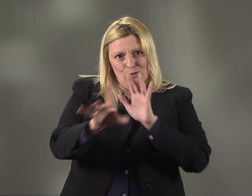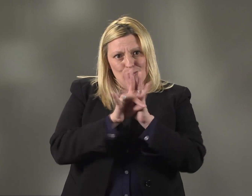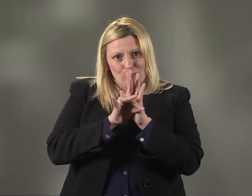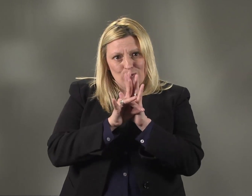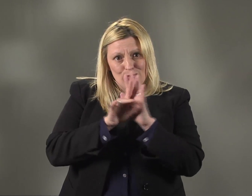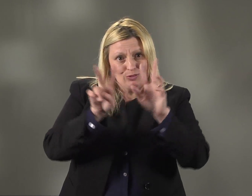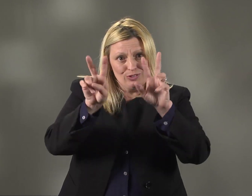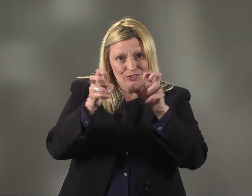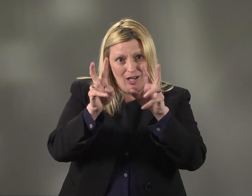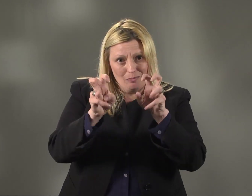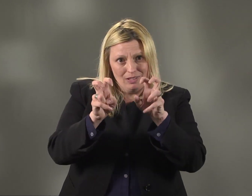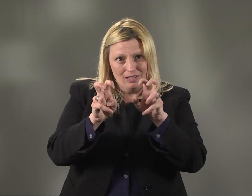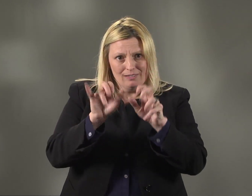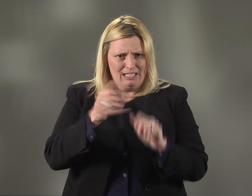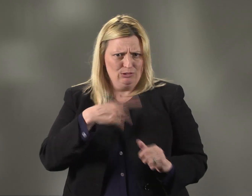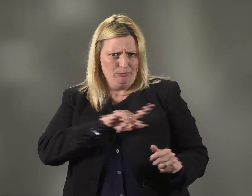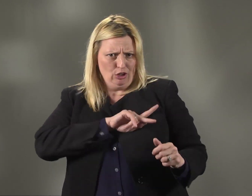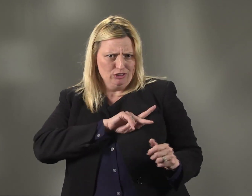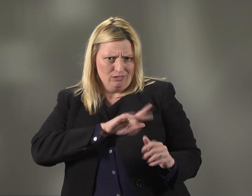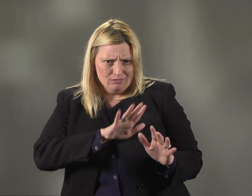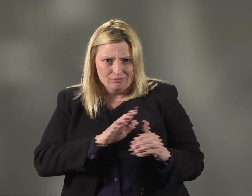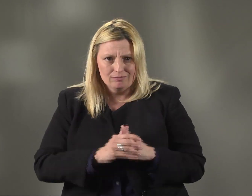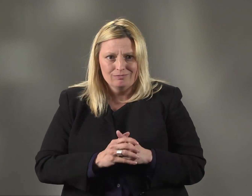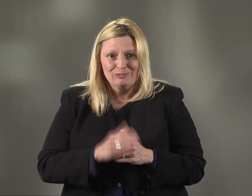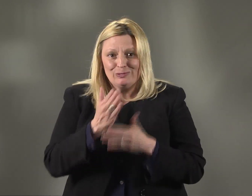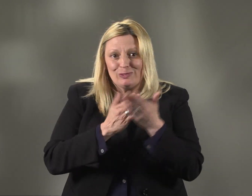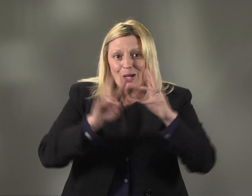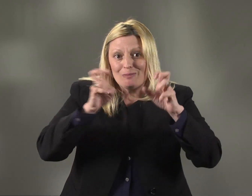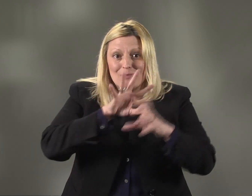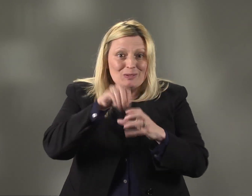Each of us had a different topic to discuss that was personal to us.